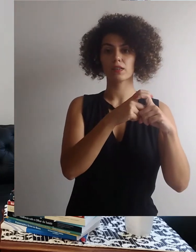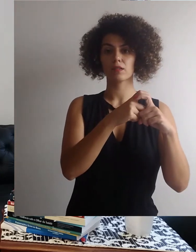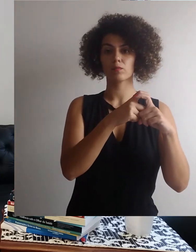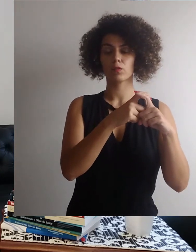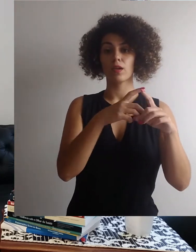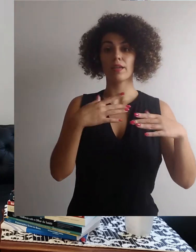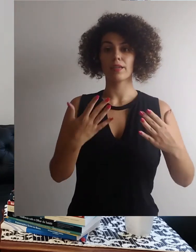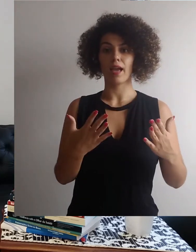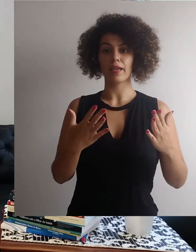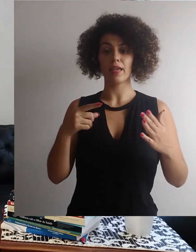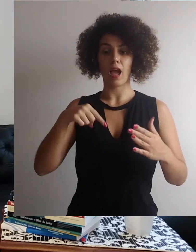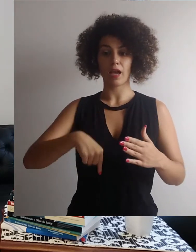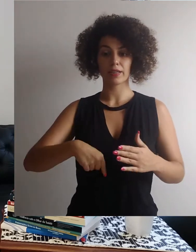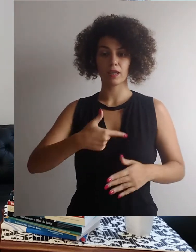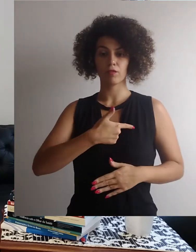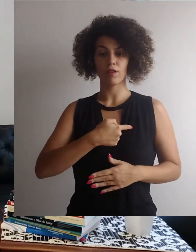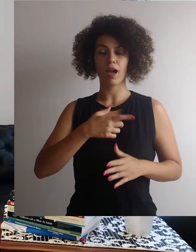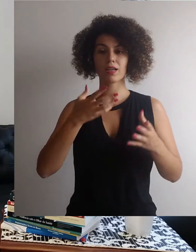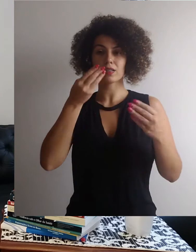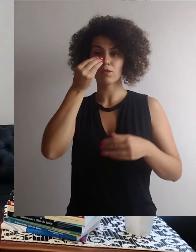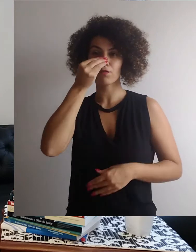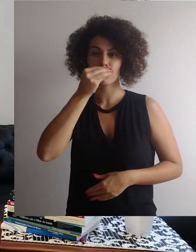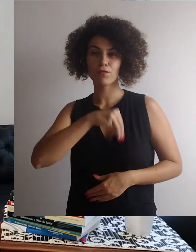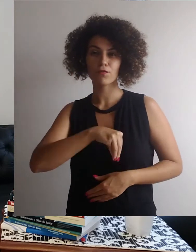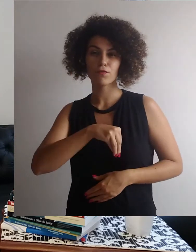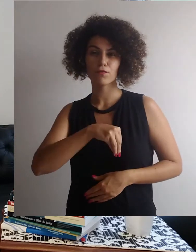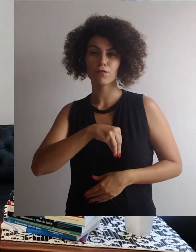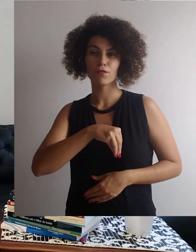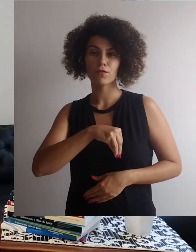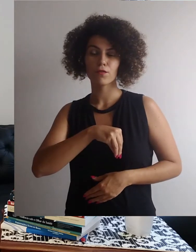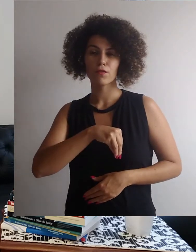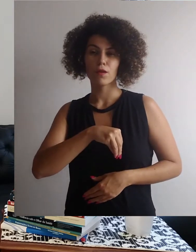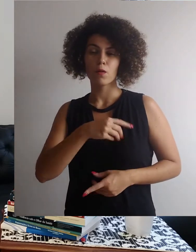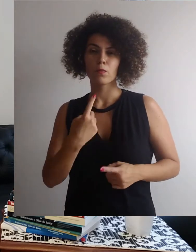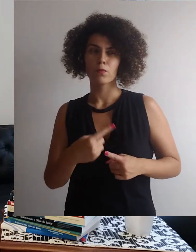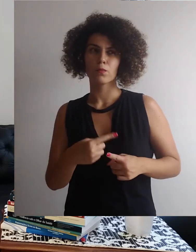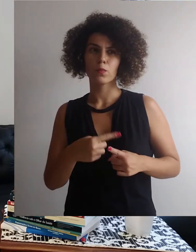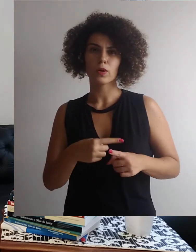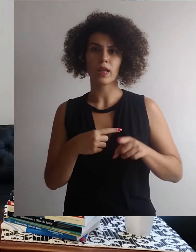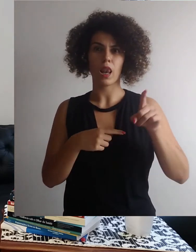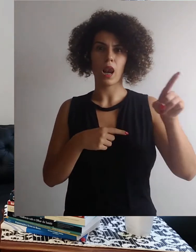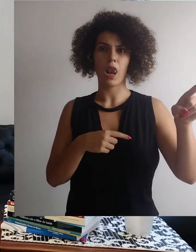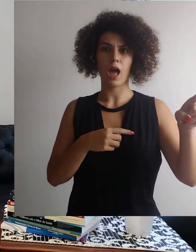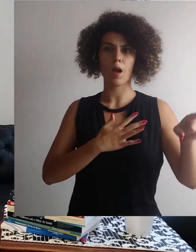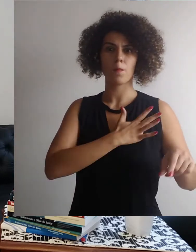Brazil fought against onzismo, and the Varguista dictatorship began to weaken. The very soldiers